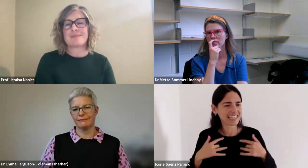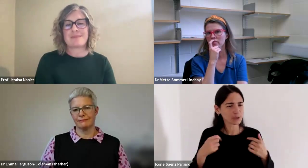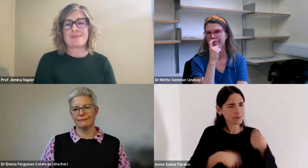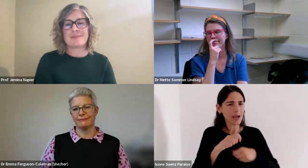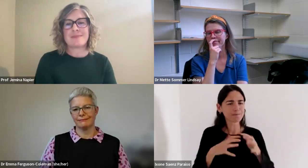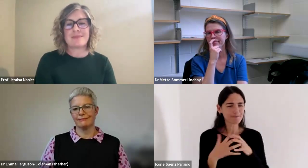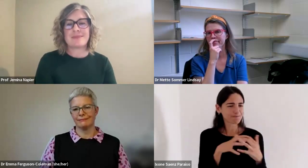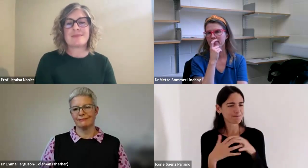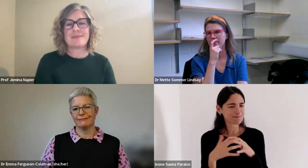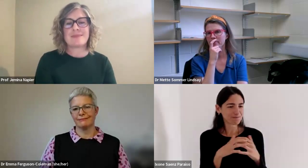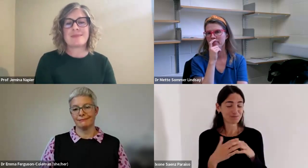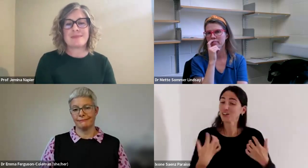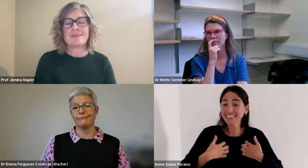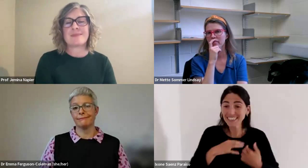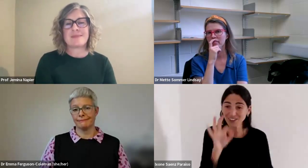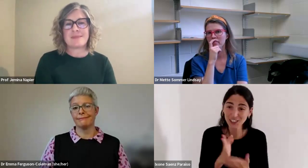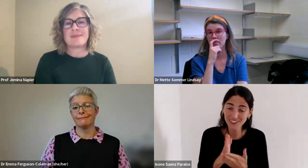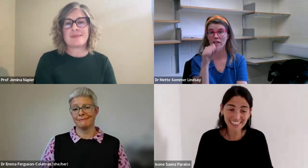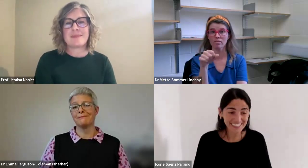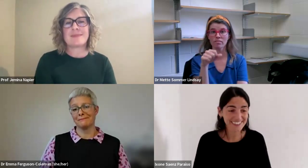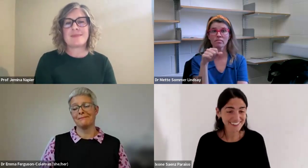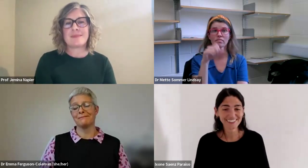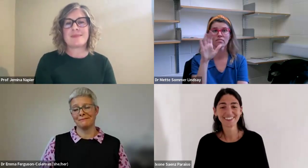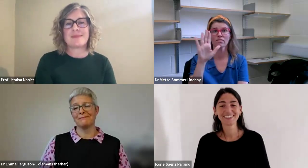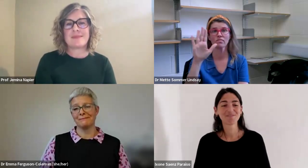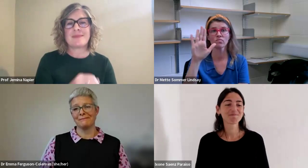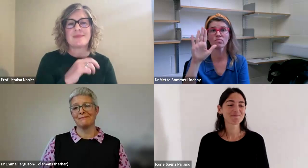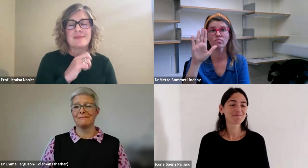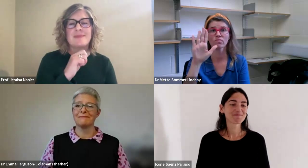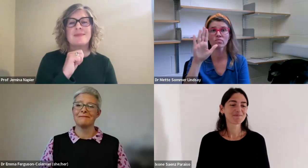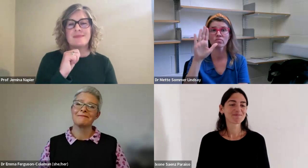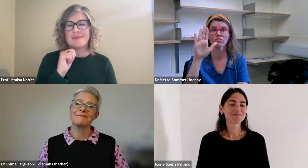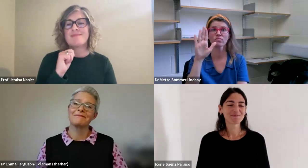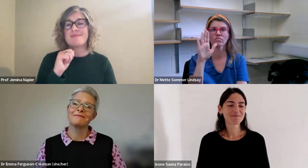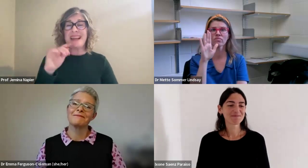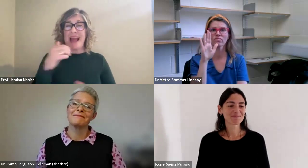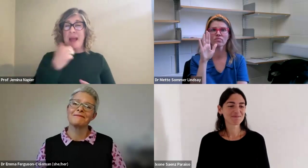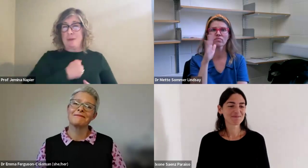me and my way of living, so there's always that disconnect it's just an interesting question.